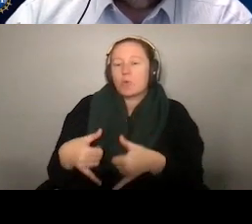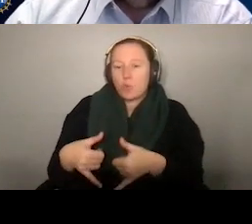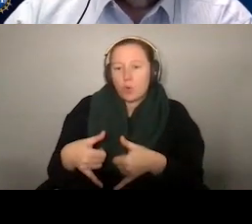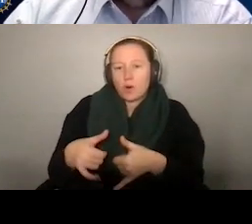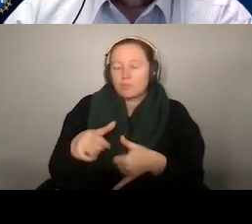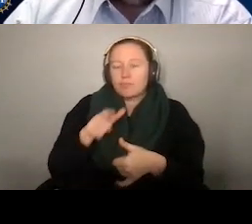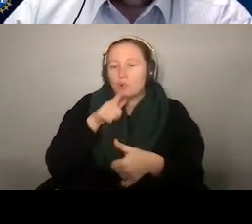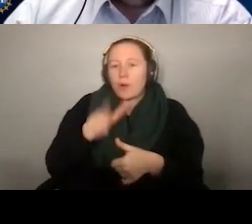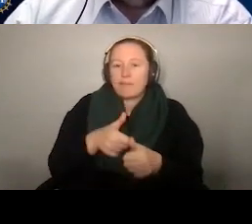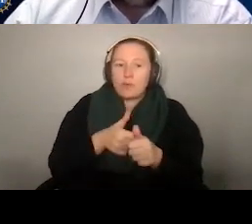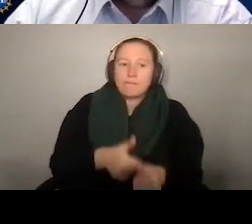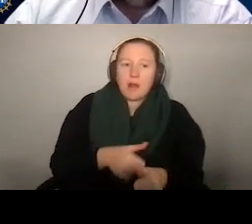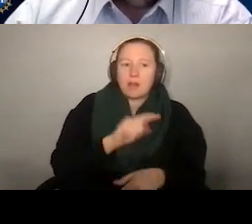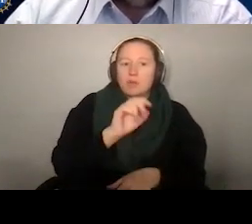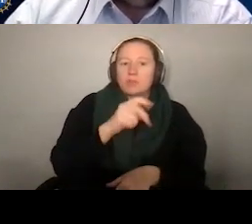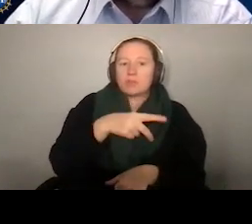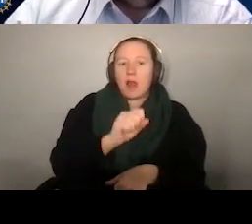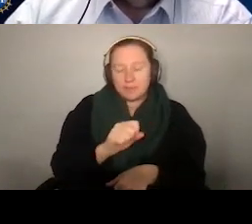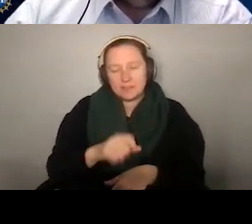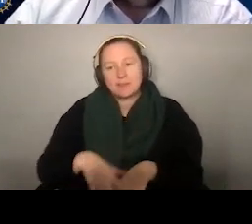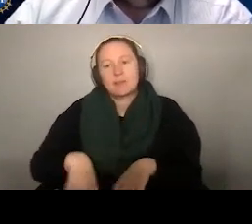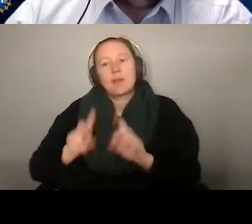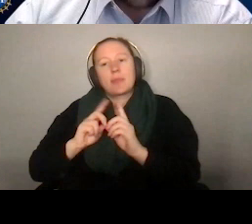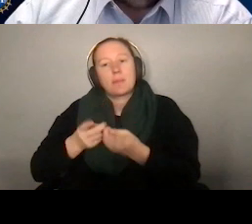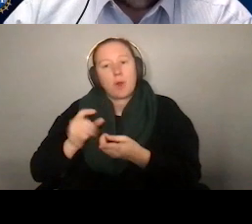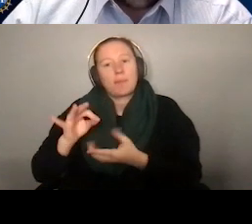NSF received approval from the Department of Treasury.